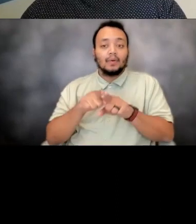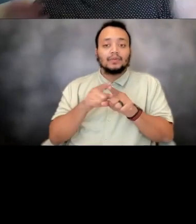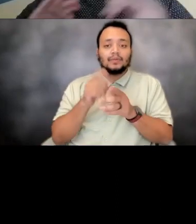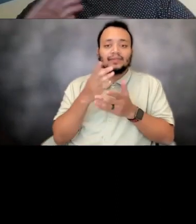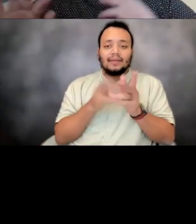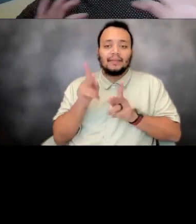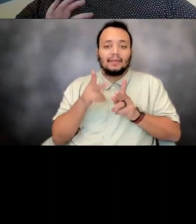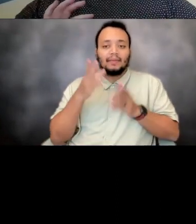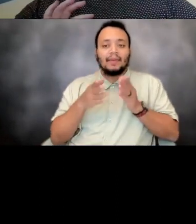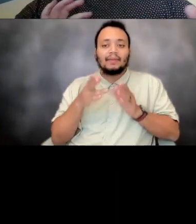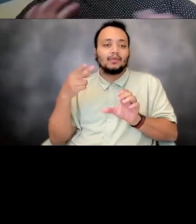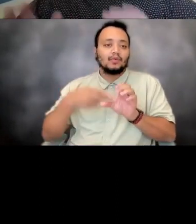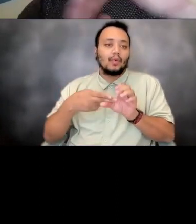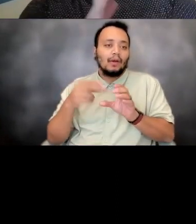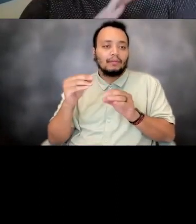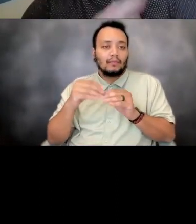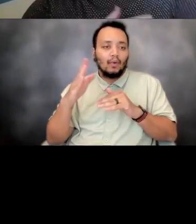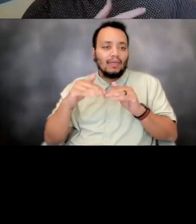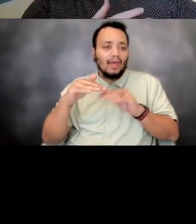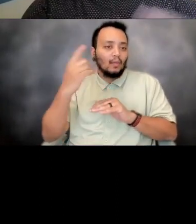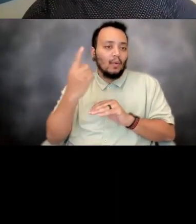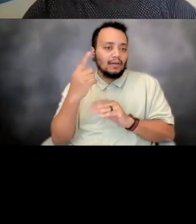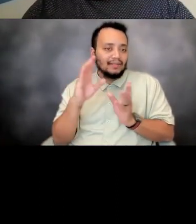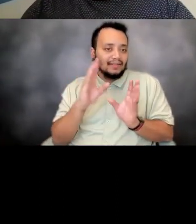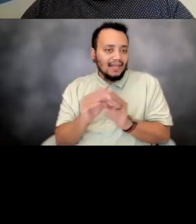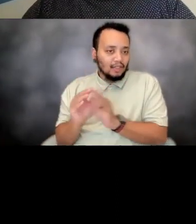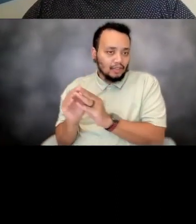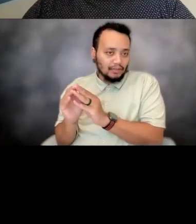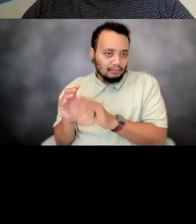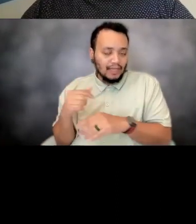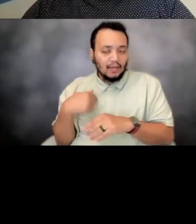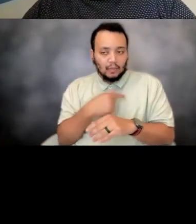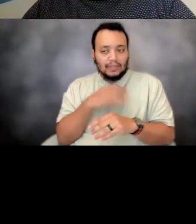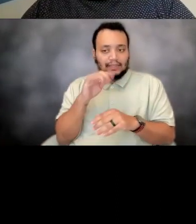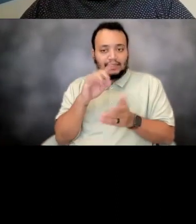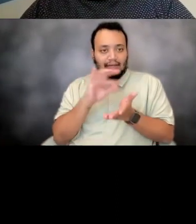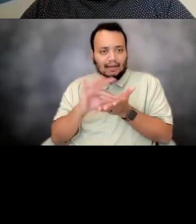So that, and we counted them each time they participated.